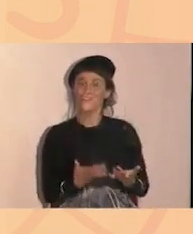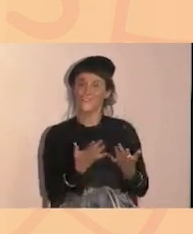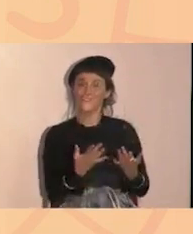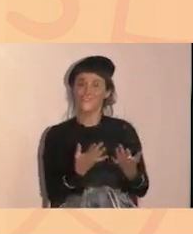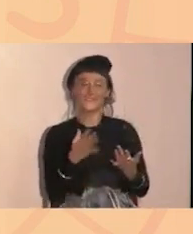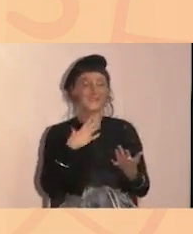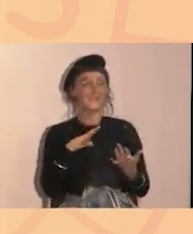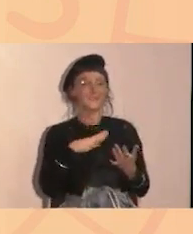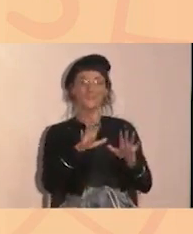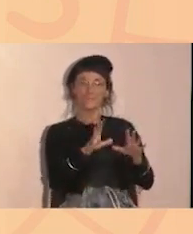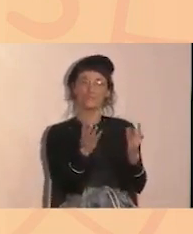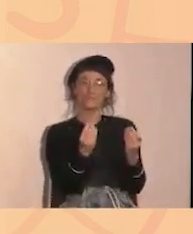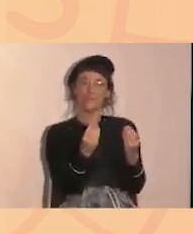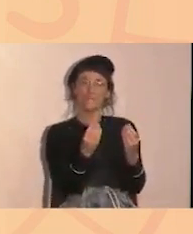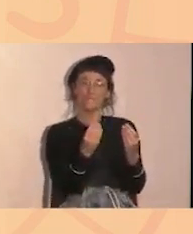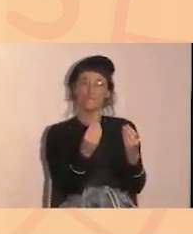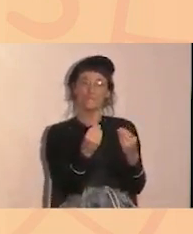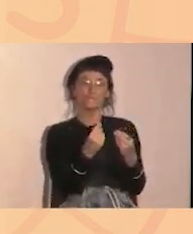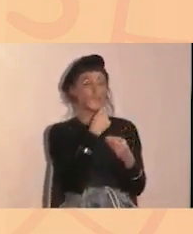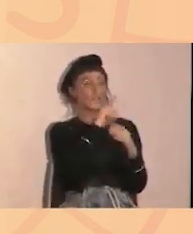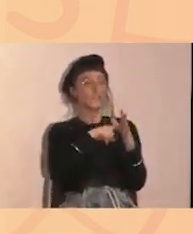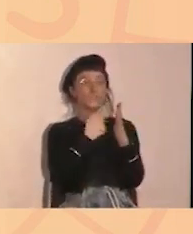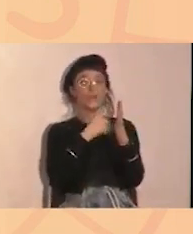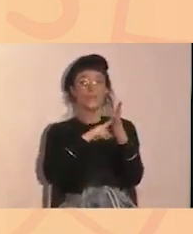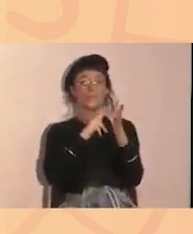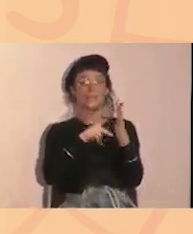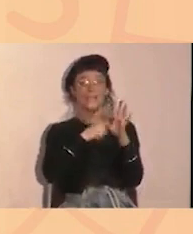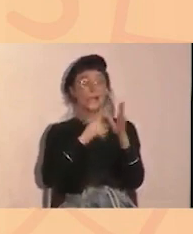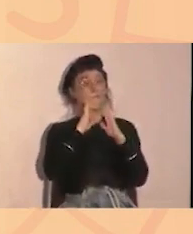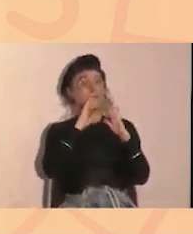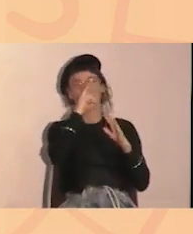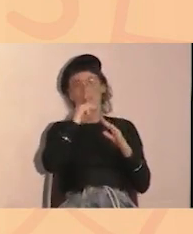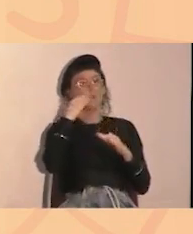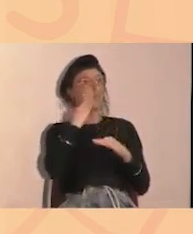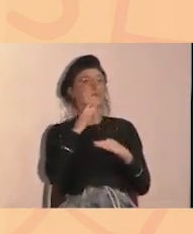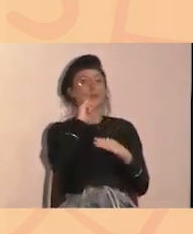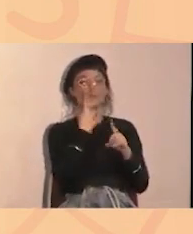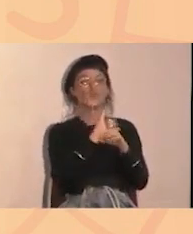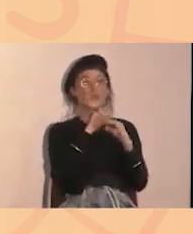So, Yabini Kickett is an amazing young woman who I'll talk about in the next section of this display.